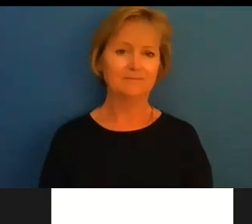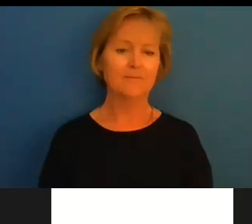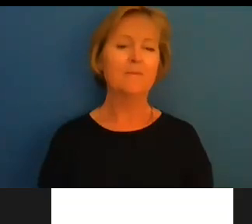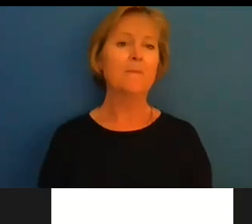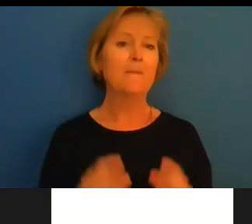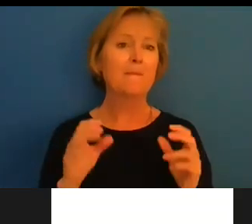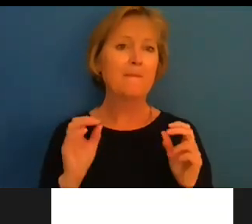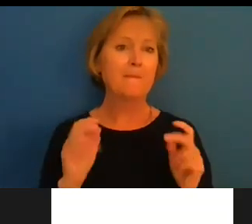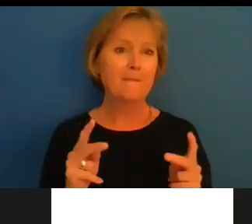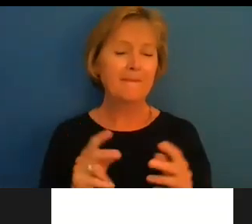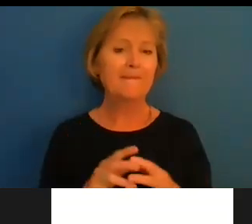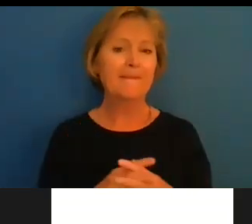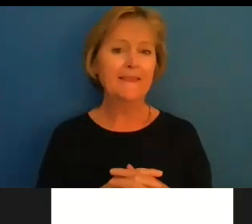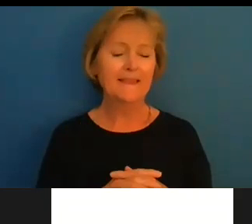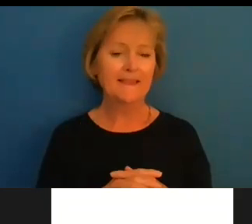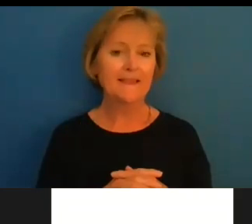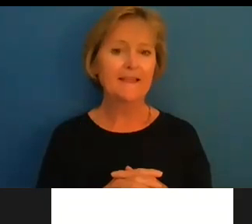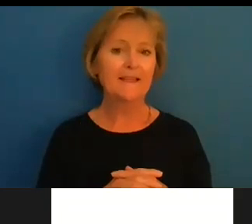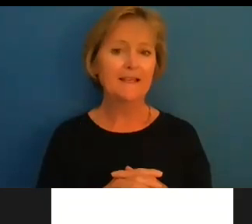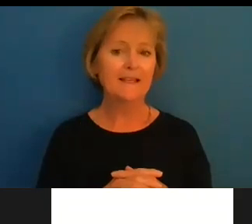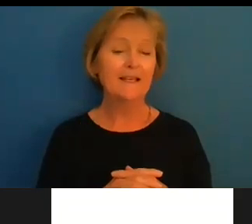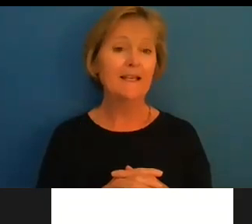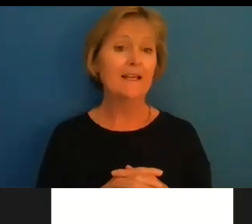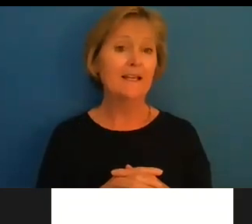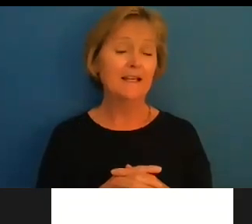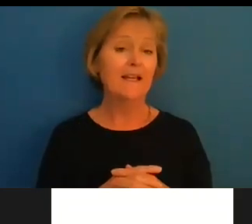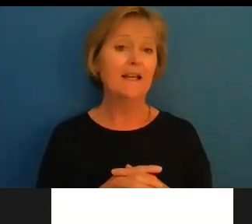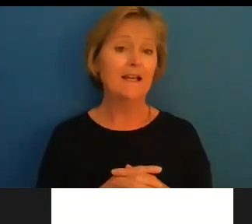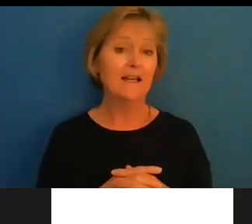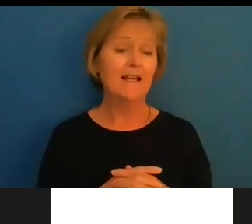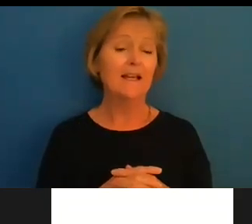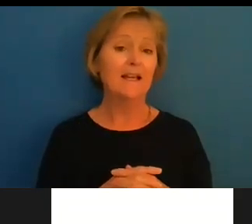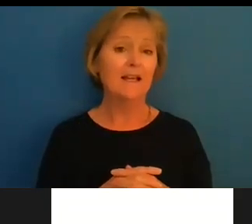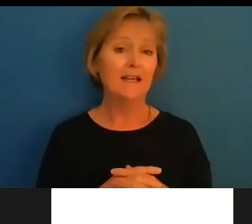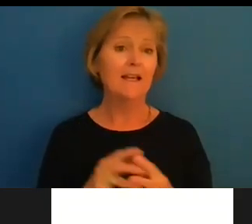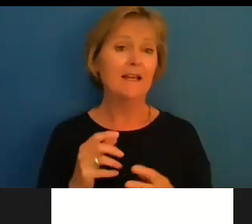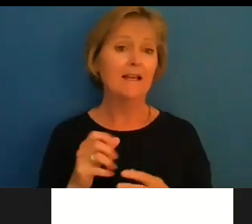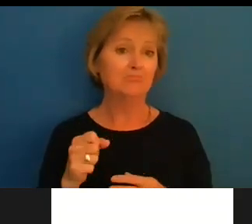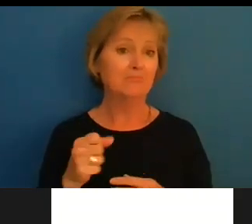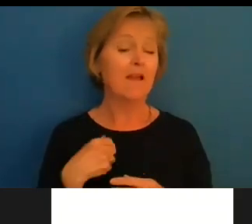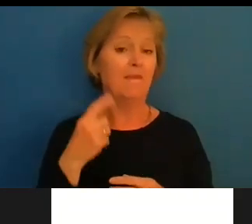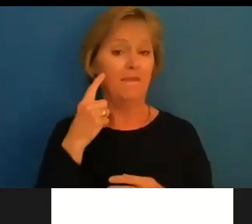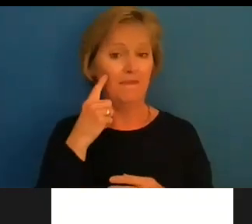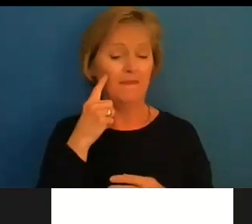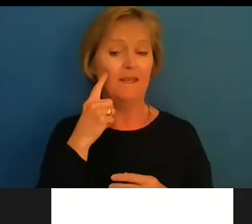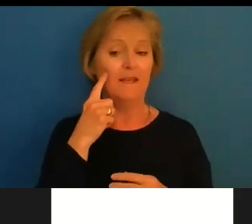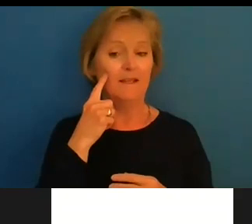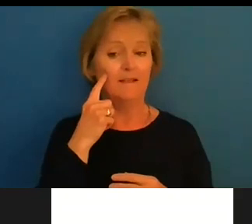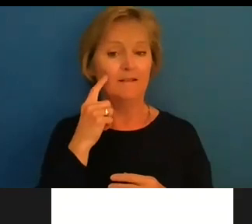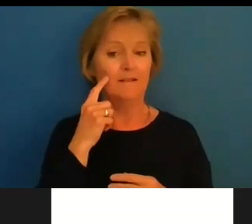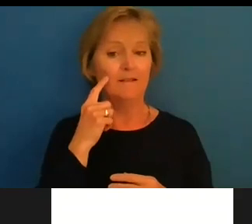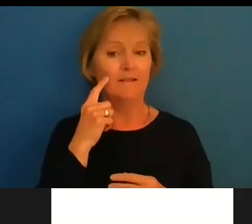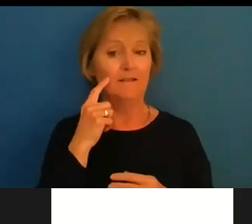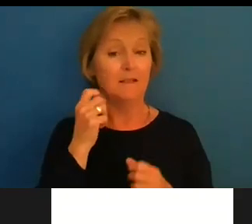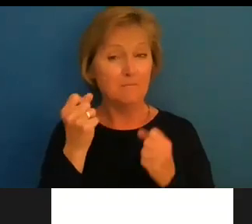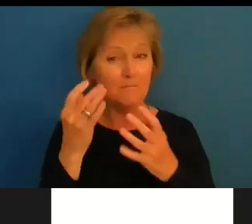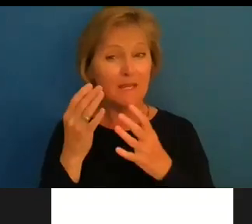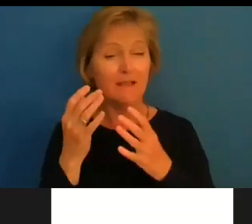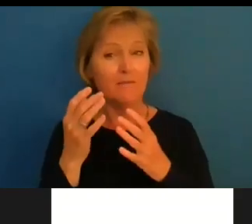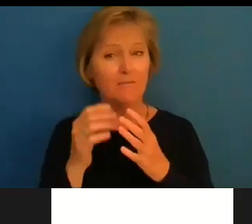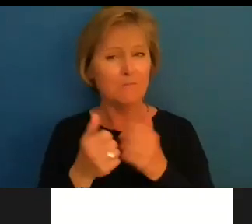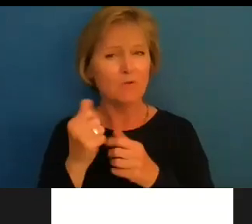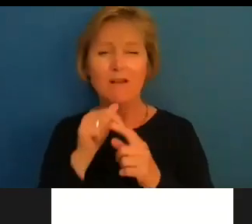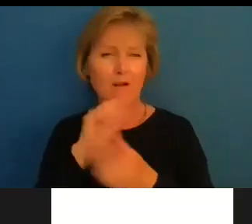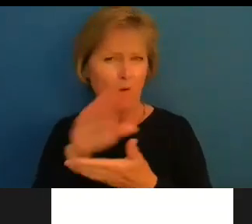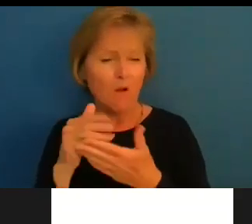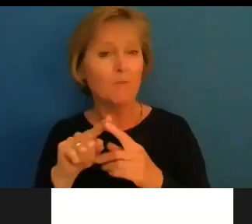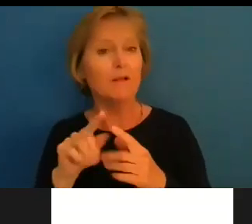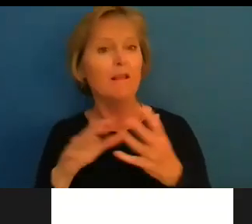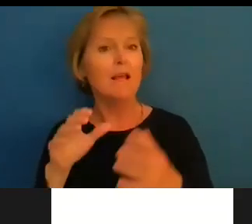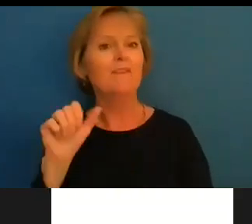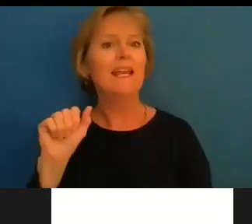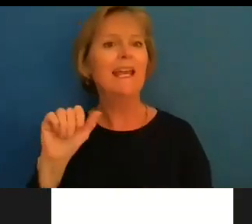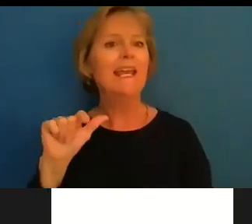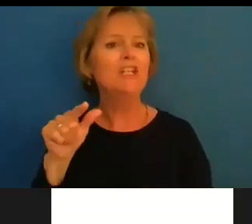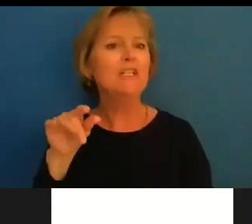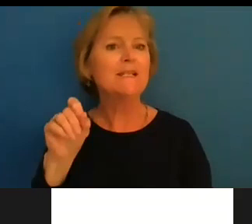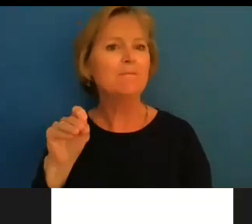Yeah, I think a lot of -- not all, but a lot of ageism is almost a form